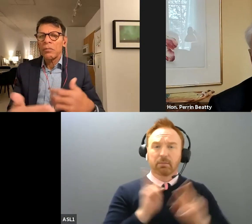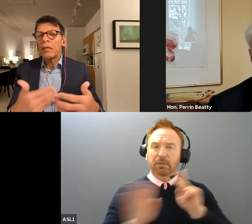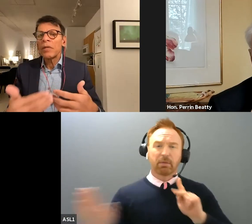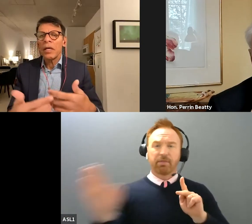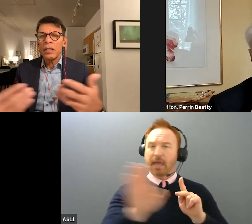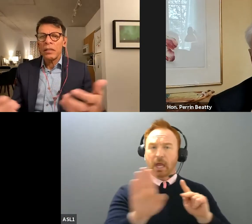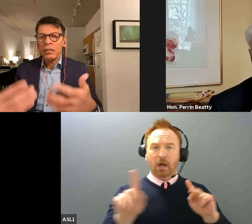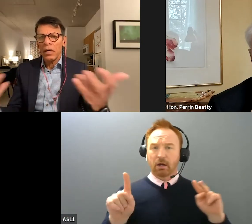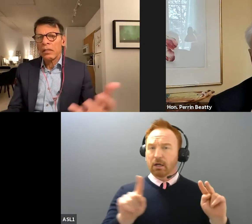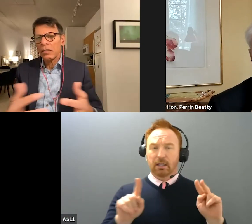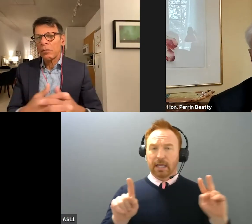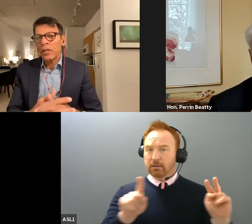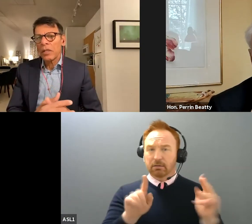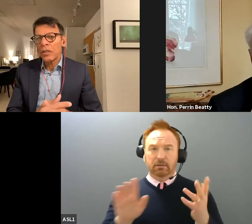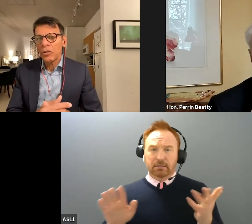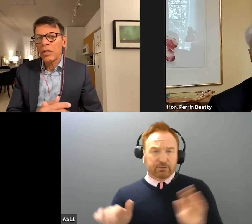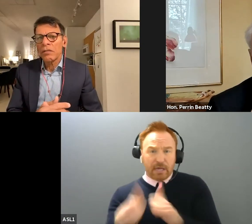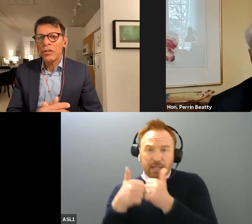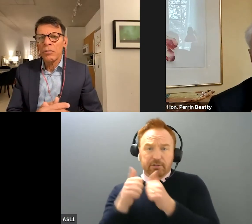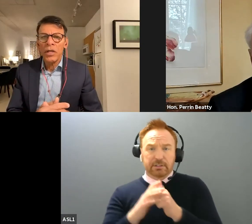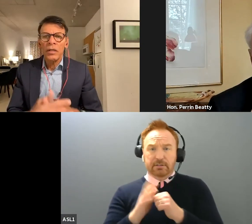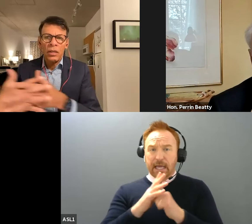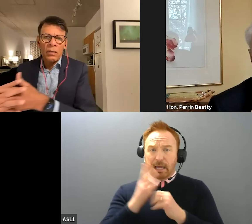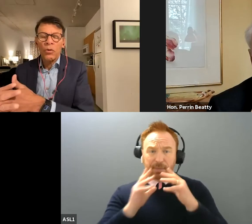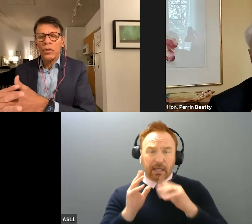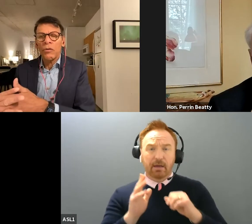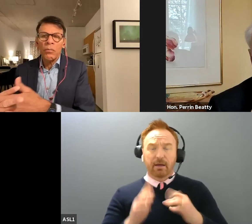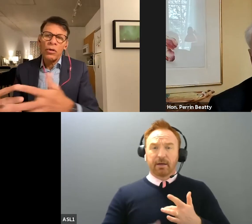might be, that this is not something that they should be afraid to bring both to their employer